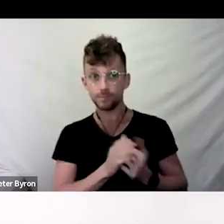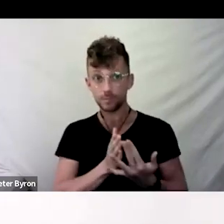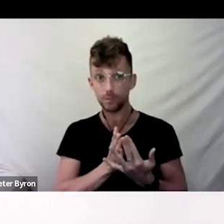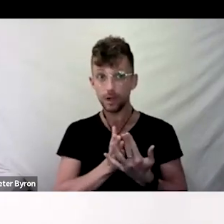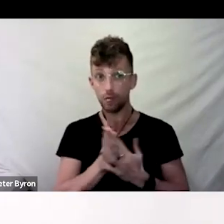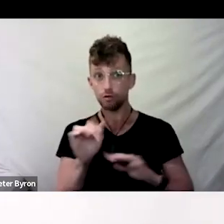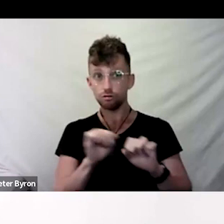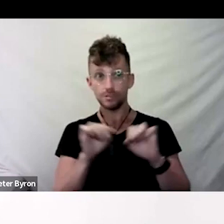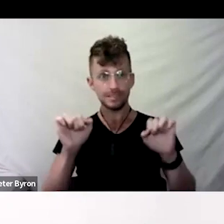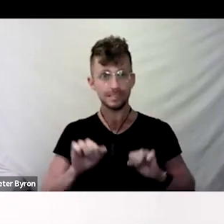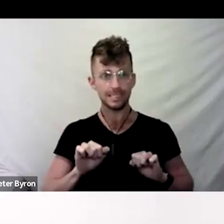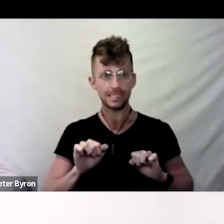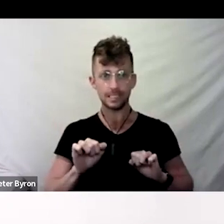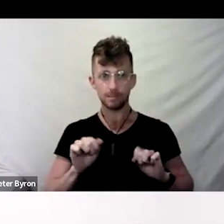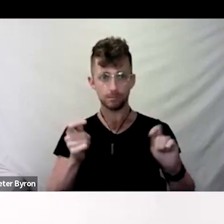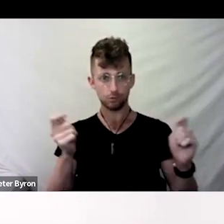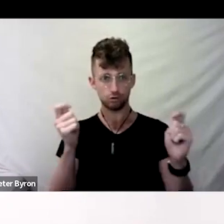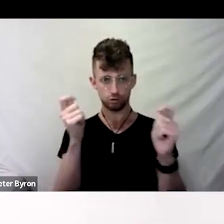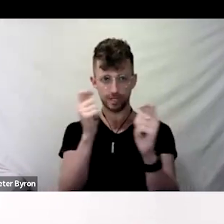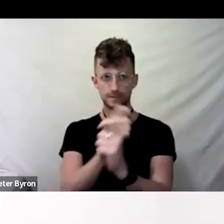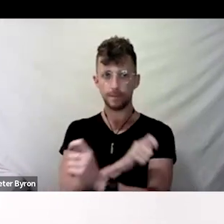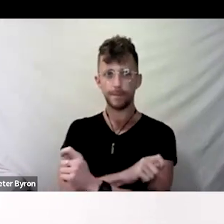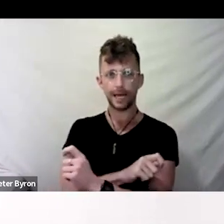what the right balance of roles is in supporting personal budgets